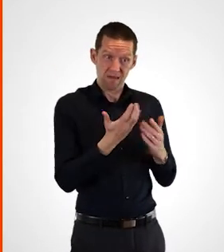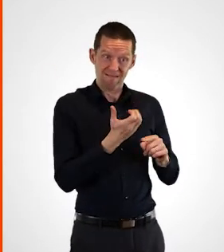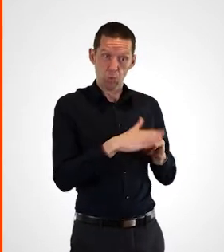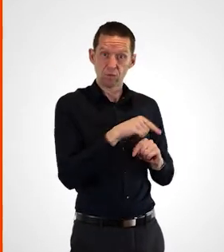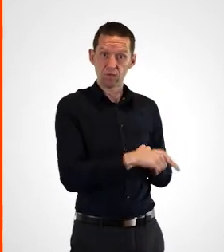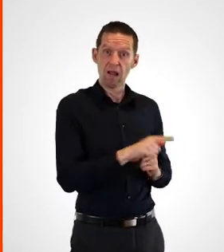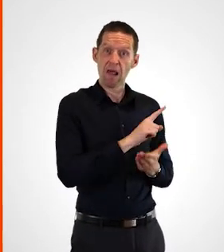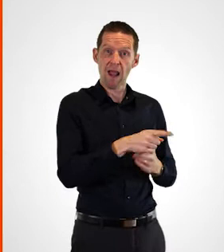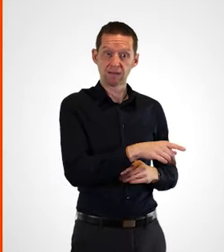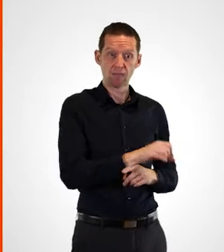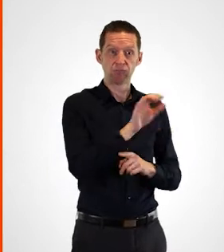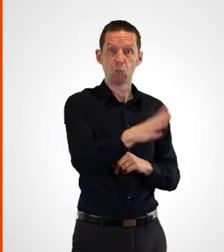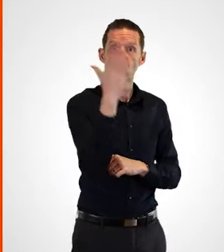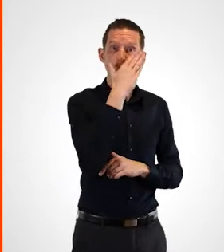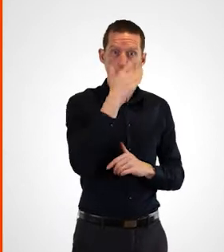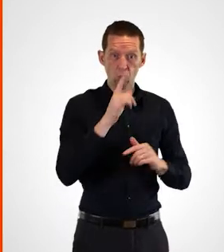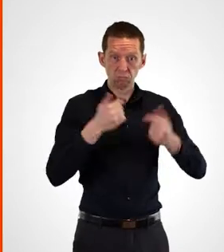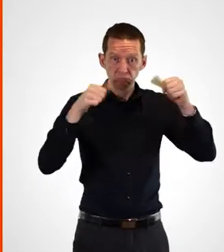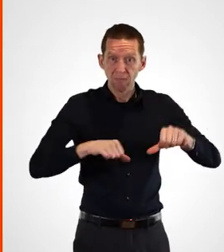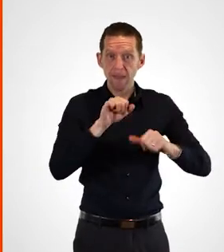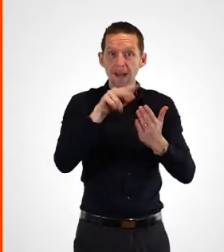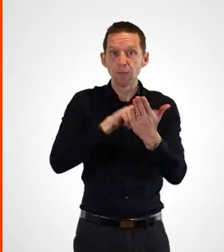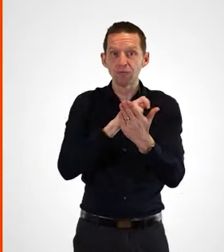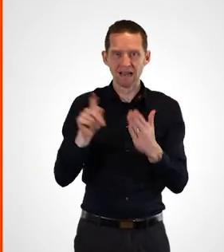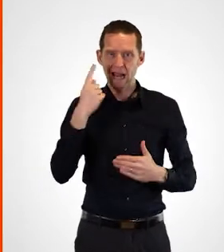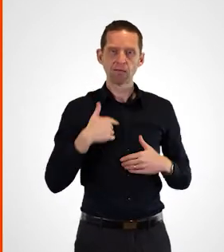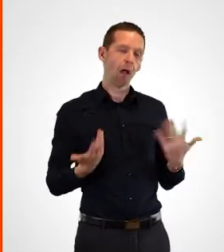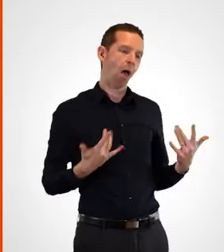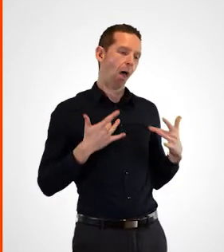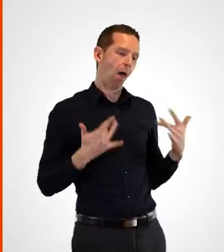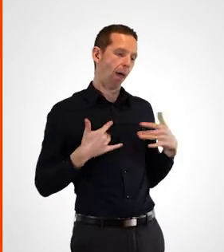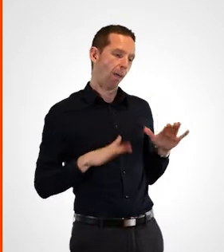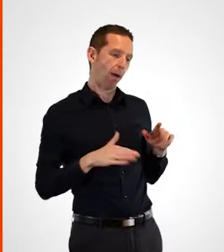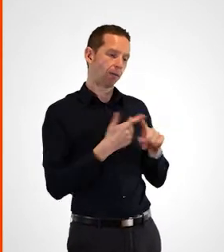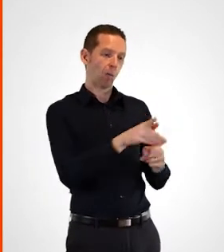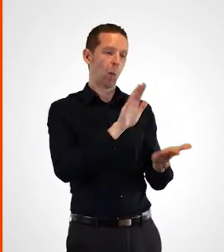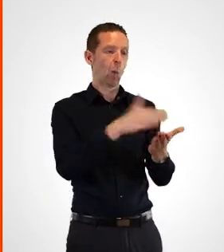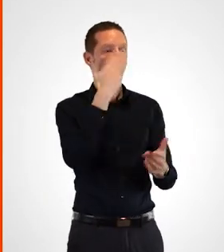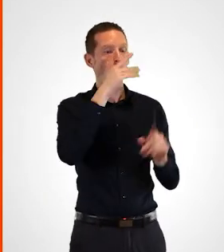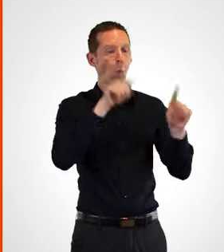in terms of where this literacy development goes, that you can't just wait until they get to school to think about literacy development.